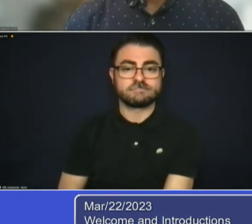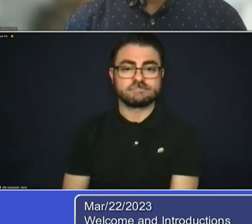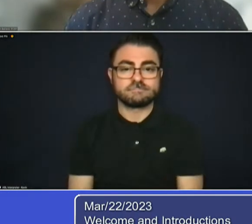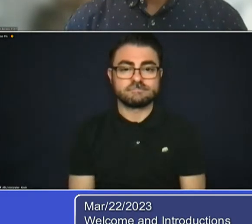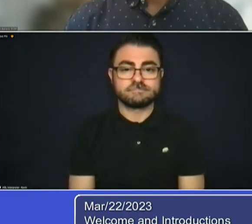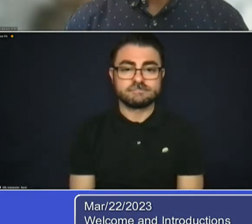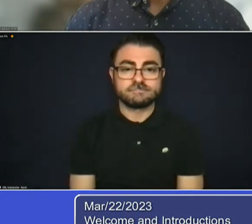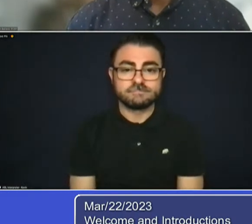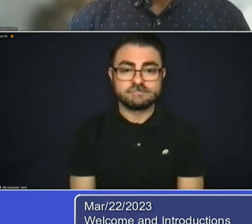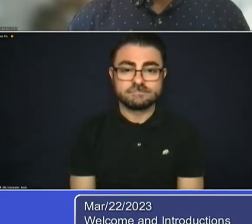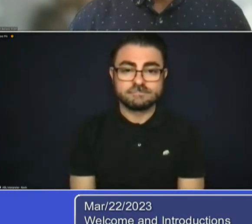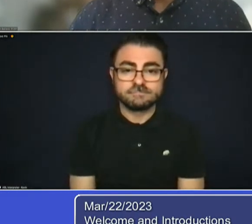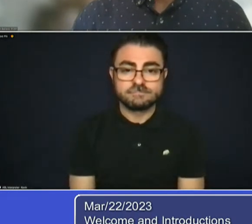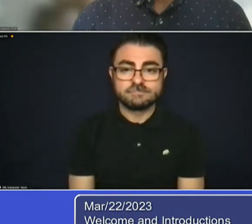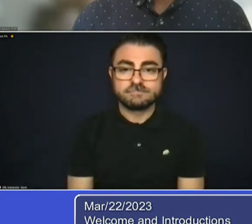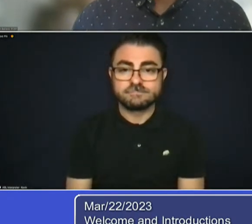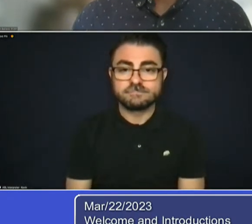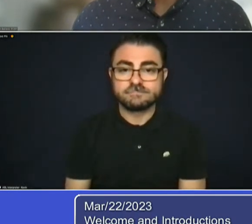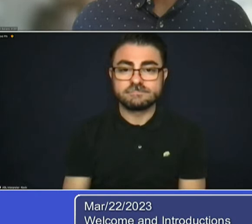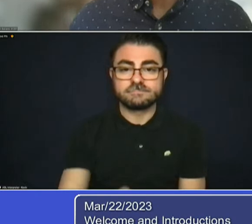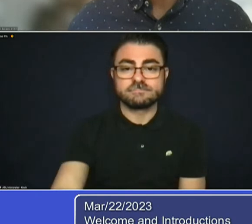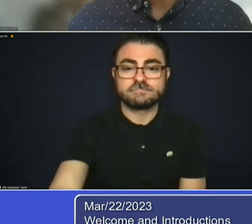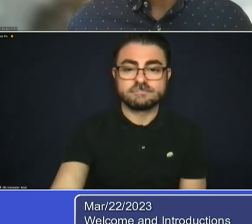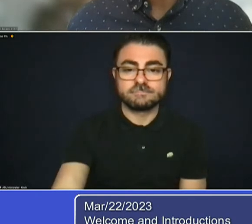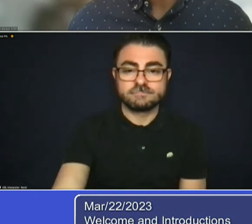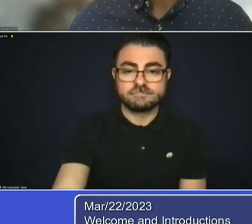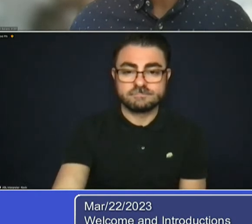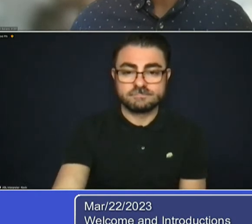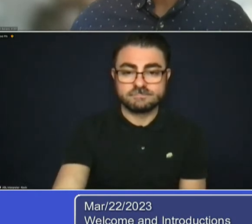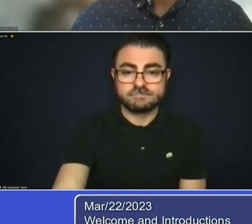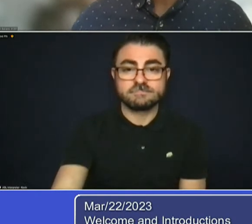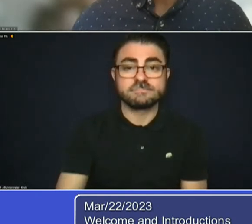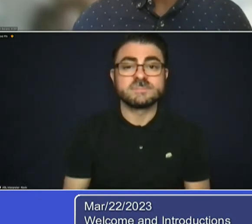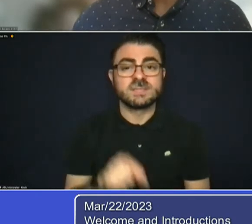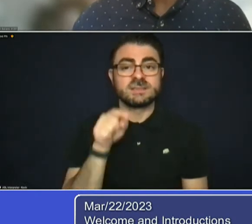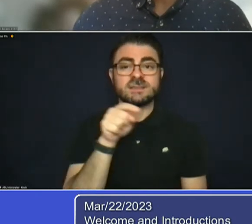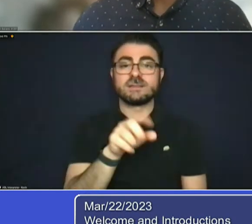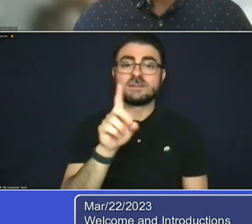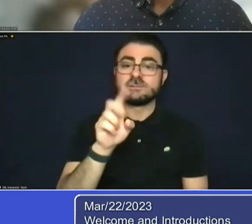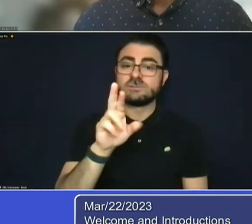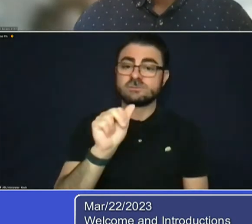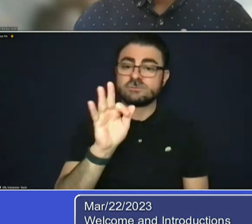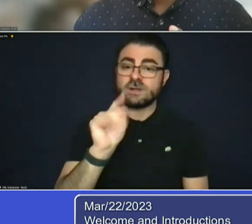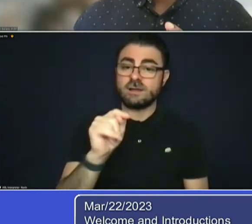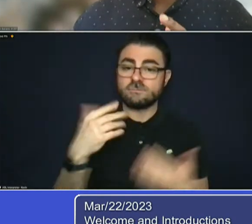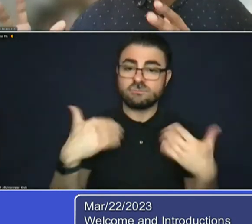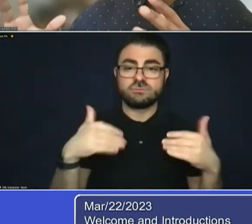DRAFT. WITH STRATEGY INFORMATION IN MAY OF THIS YEAR. FOR THIS NEXT SECTION.